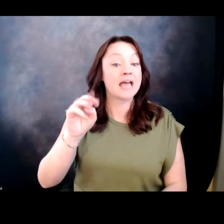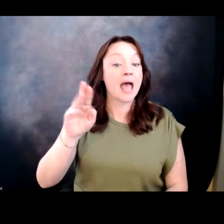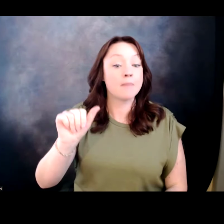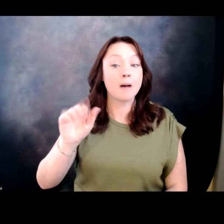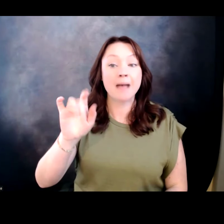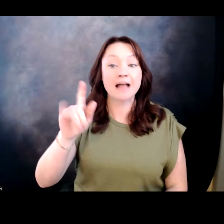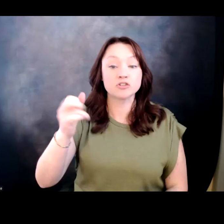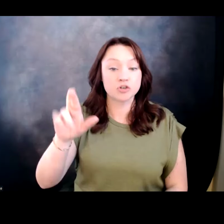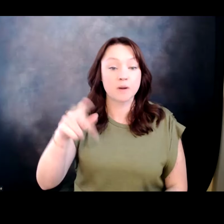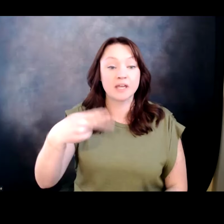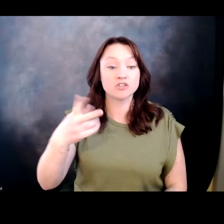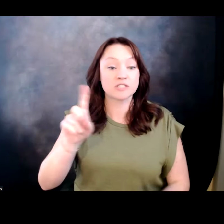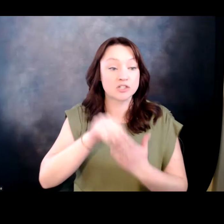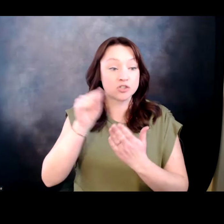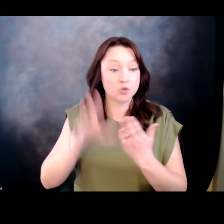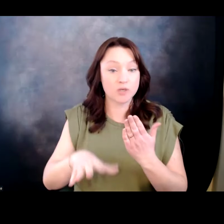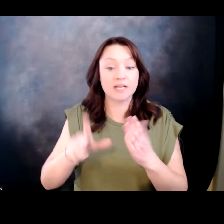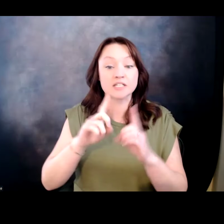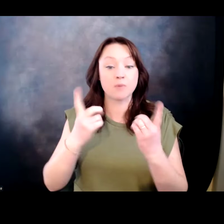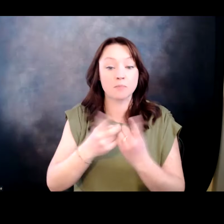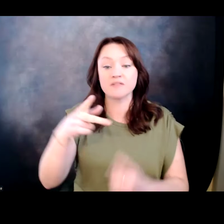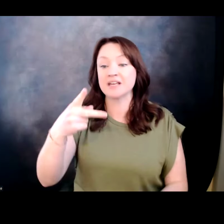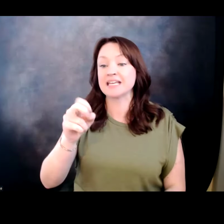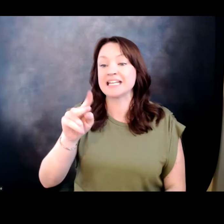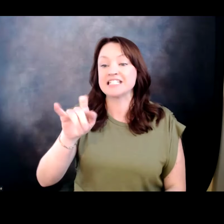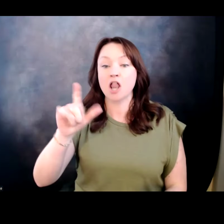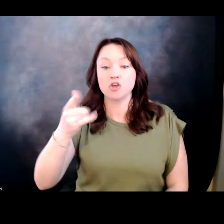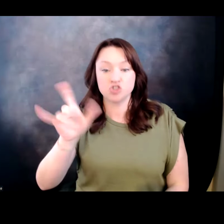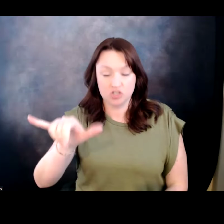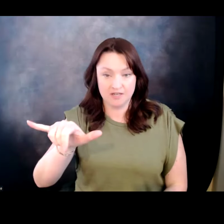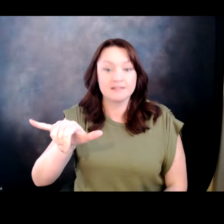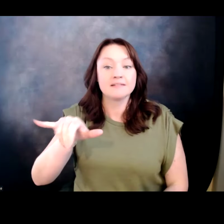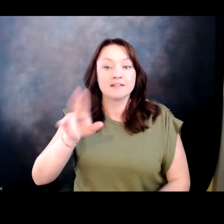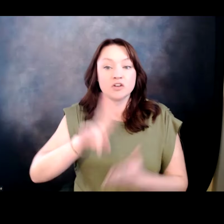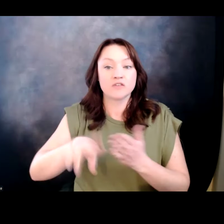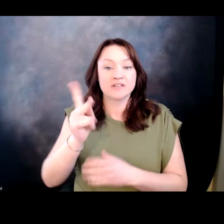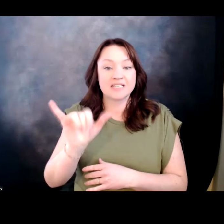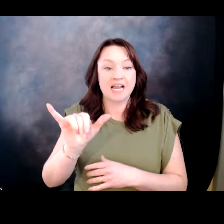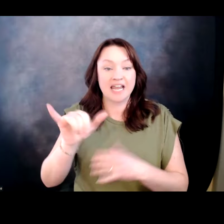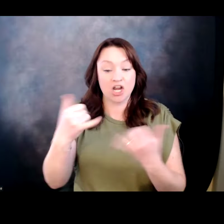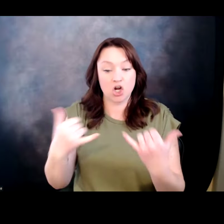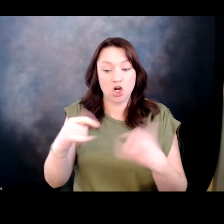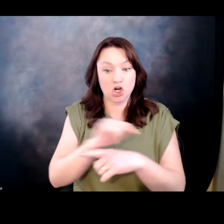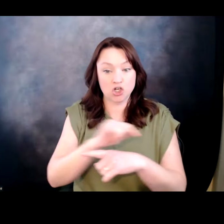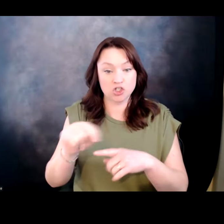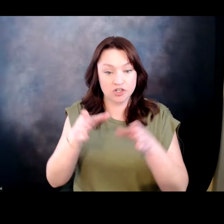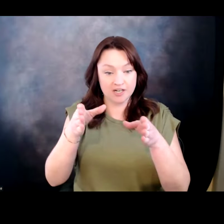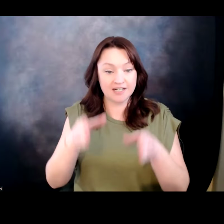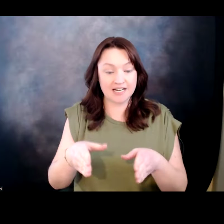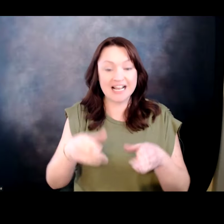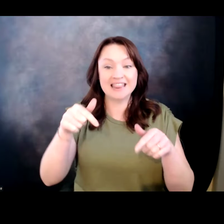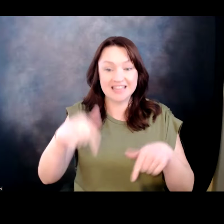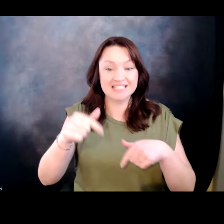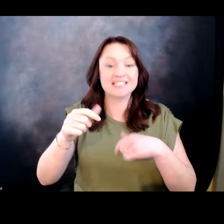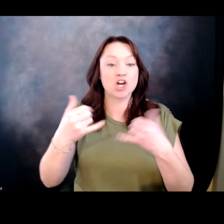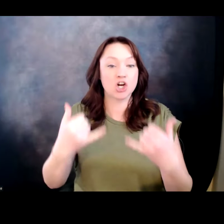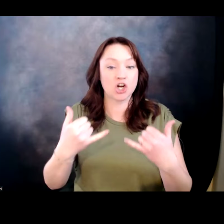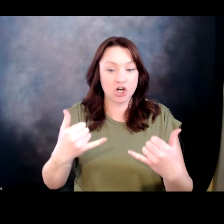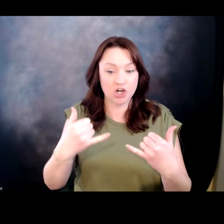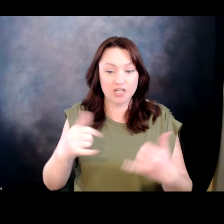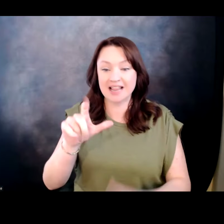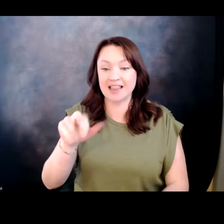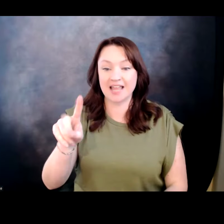in the department of kinesiology at the University of Kentucky and a current trainee in the 2025 2026 lend program.